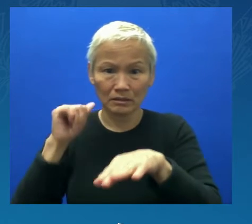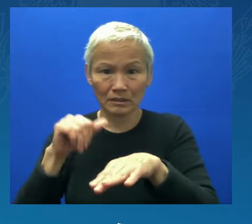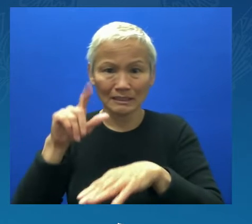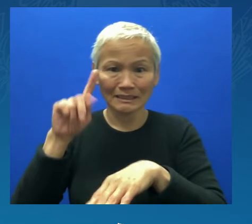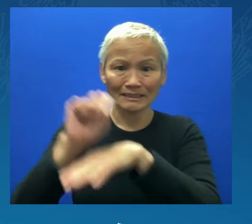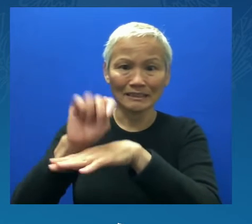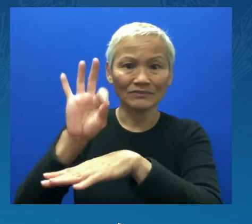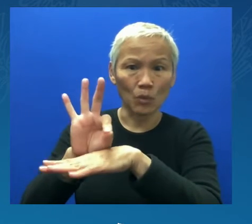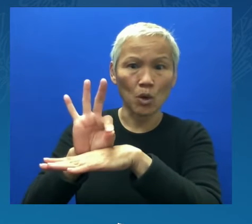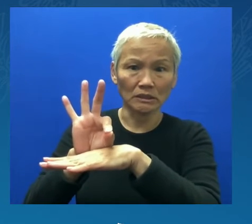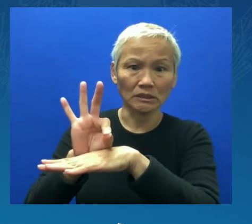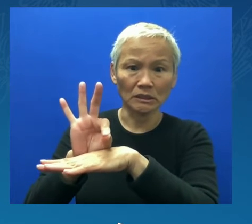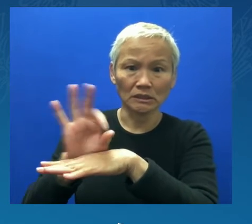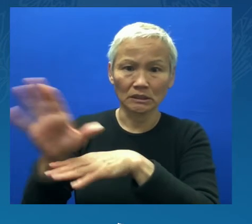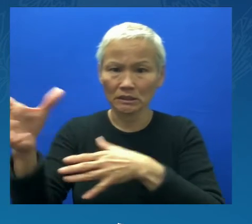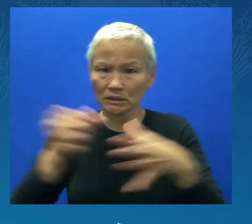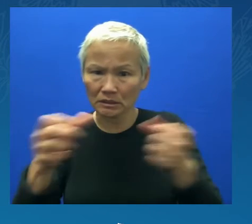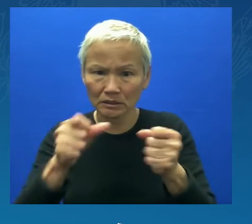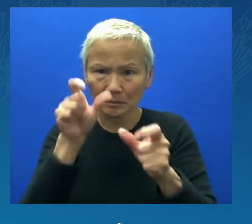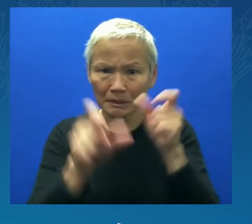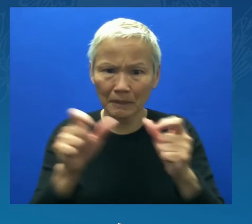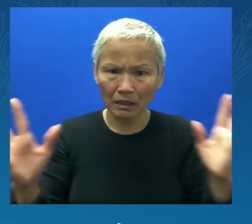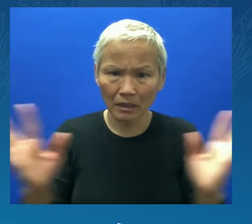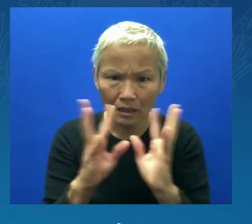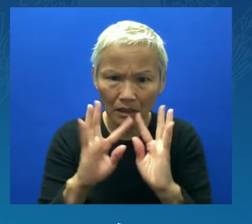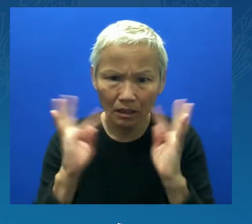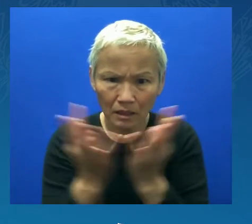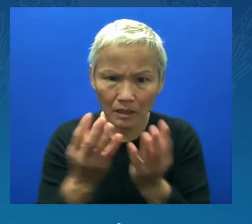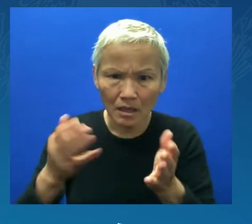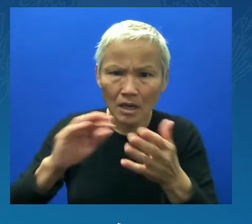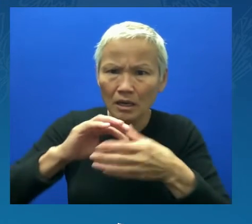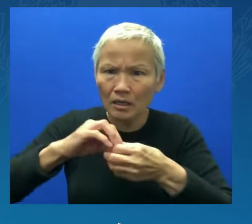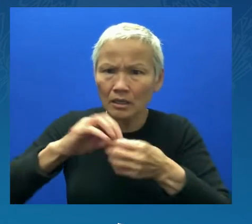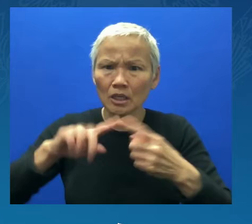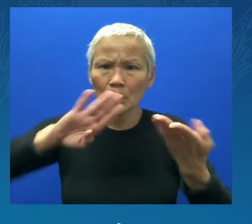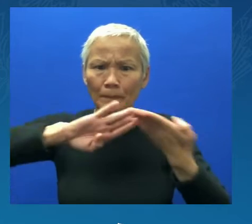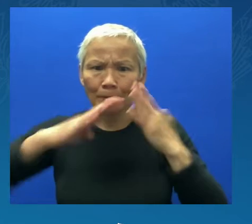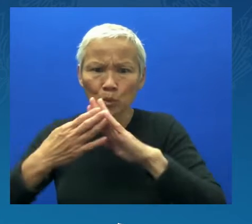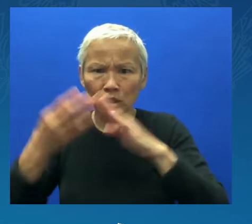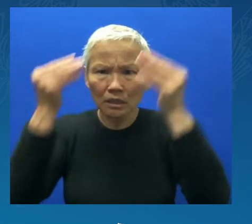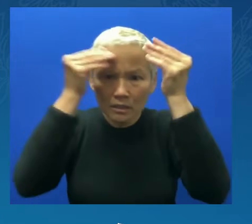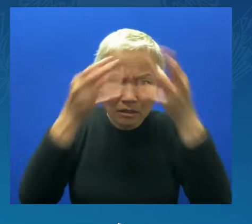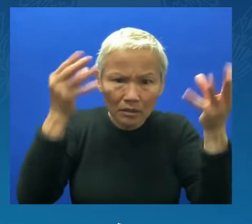to work with local communities and to receive information from local communities about where there have been threats, for example,